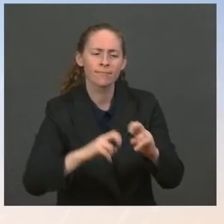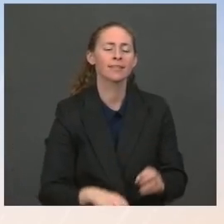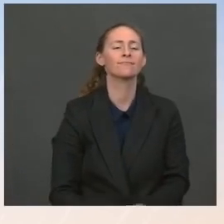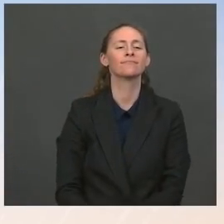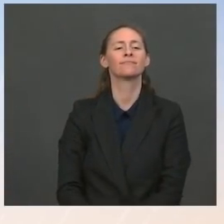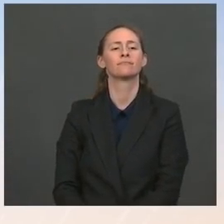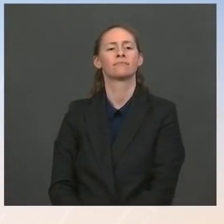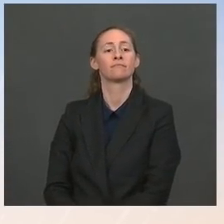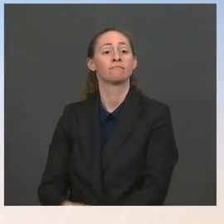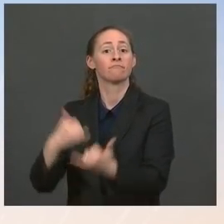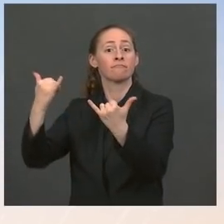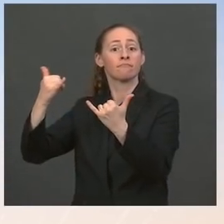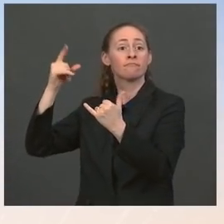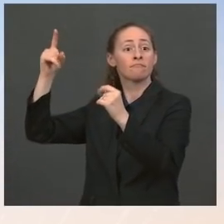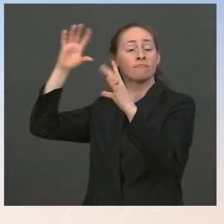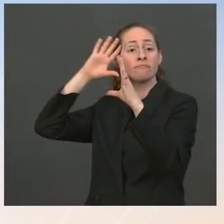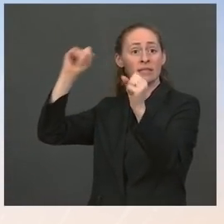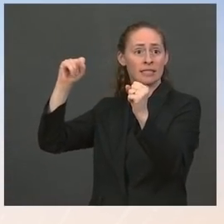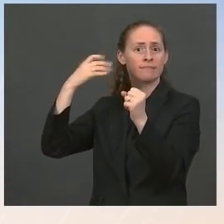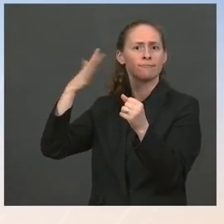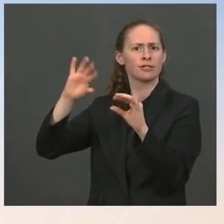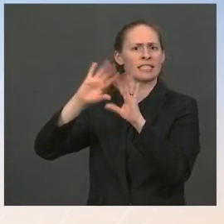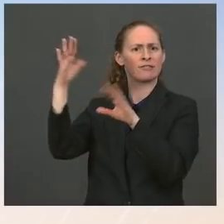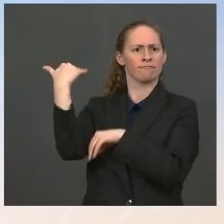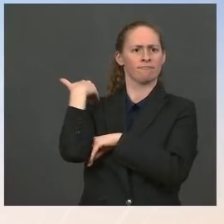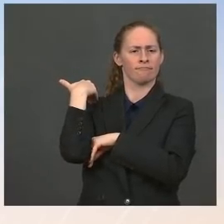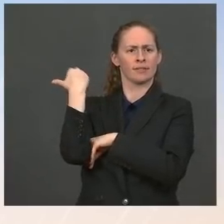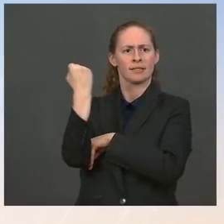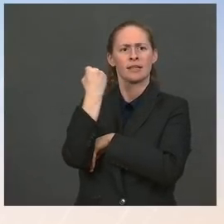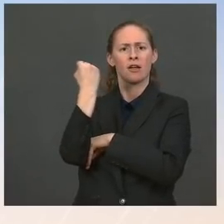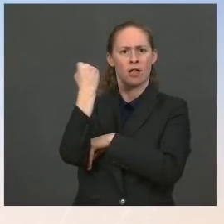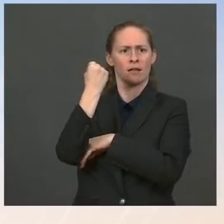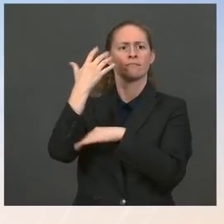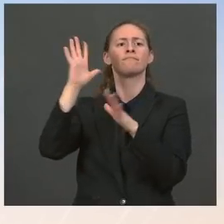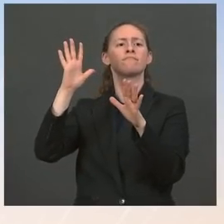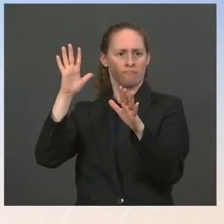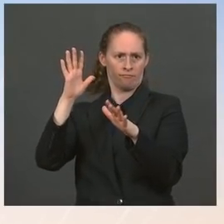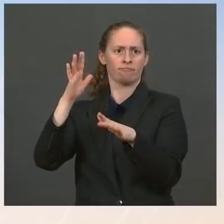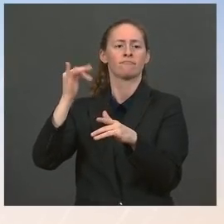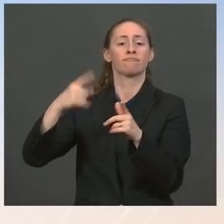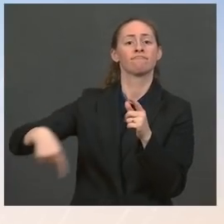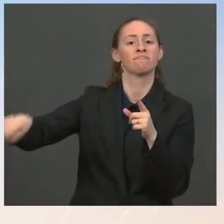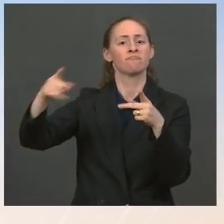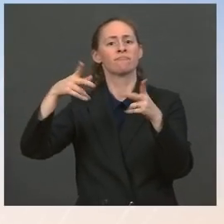as of Saturday, supporting compensation for illegal immigrants who were separated from family at the border,